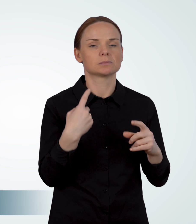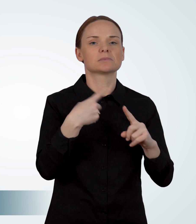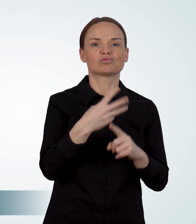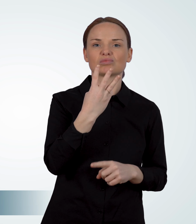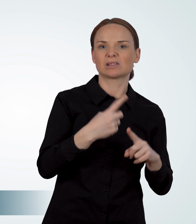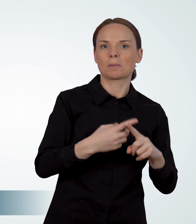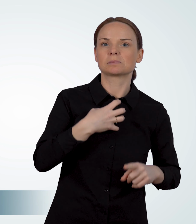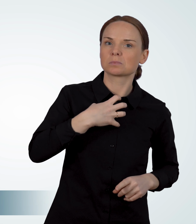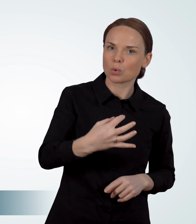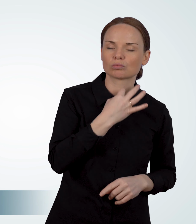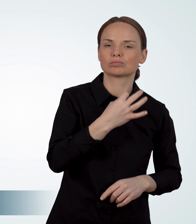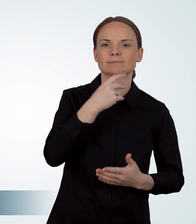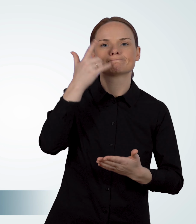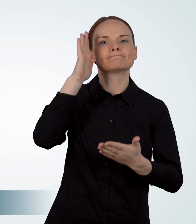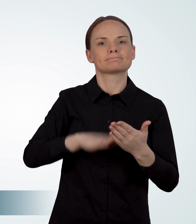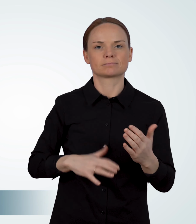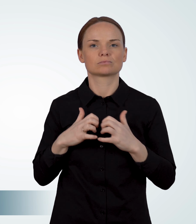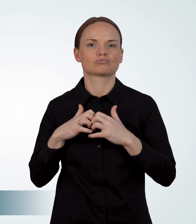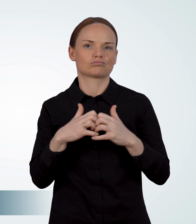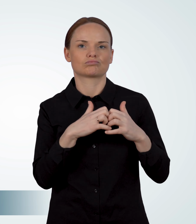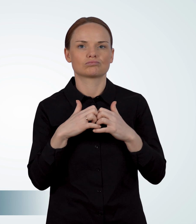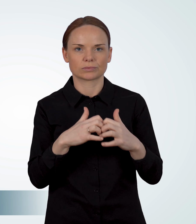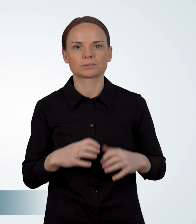and 3 times more likely to experience overcrowding.